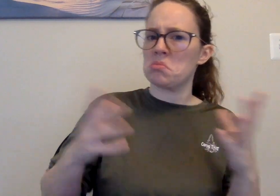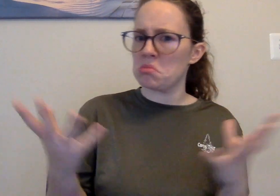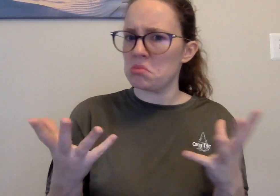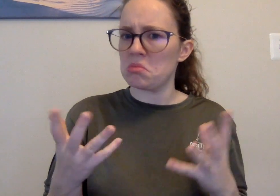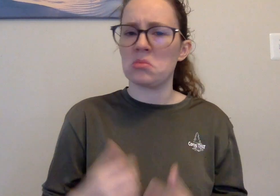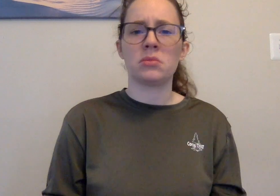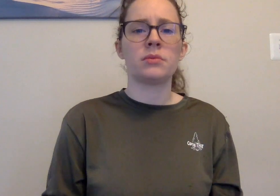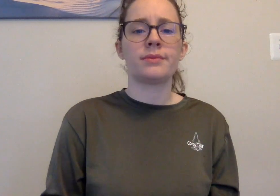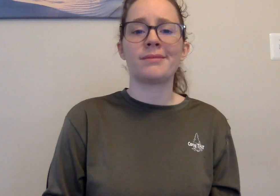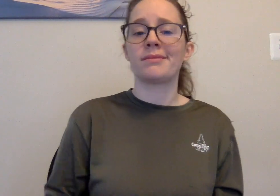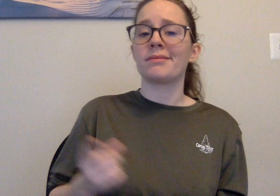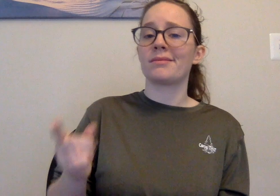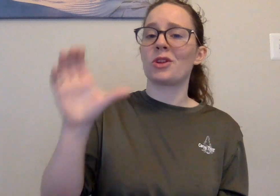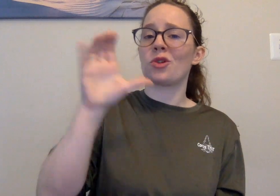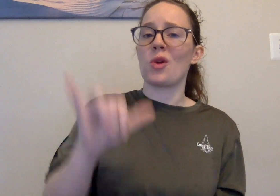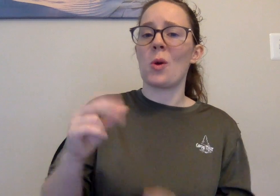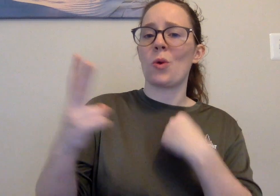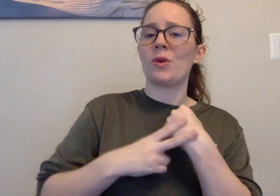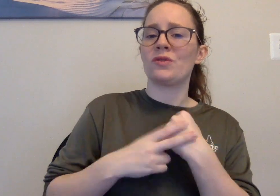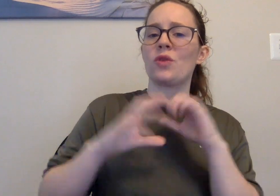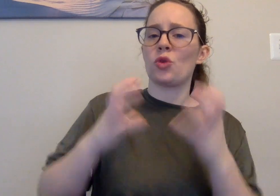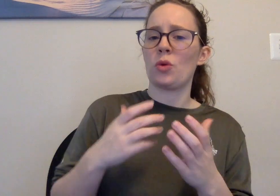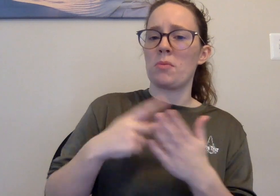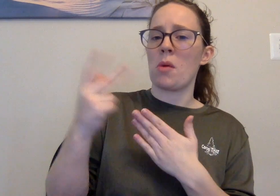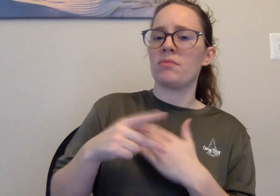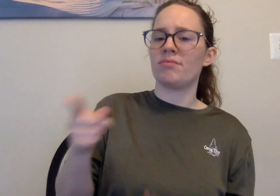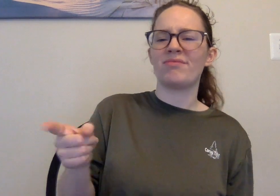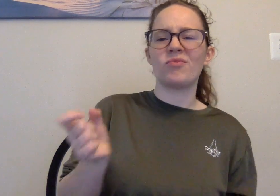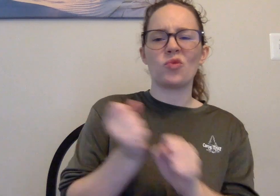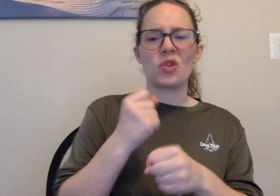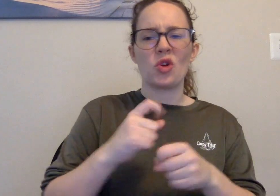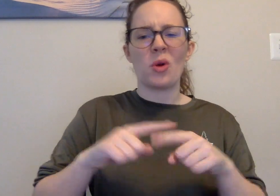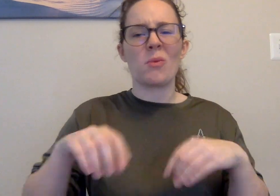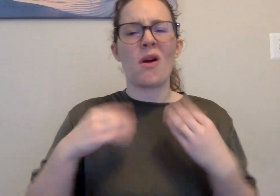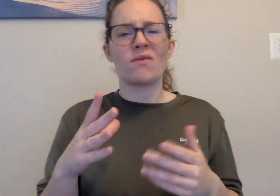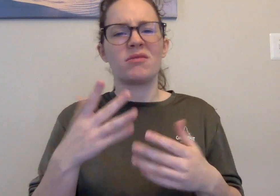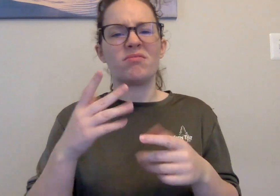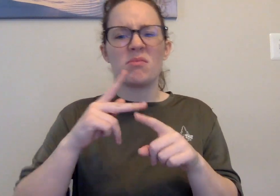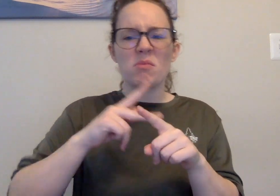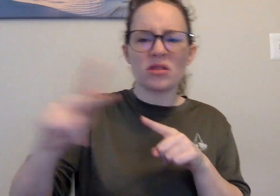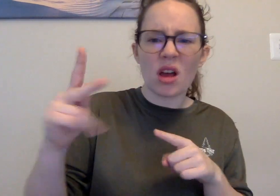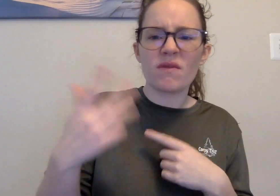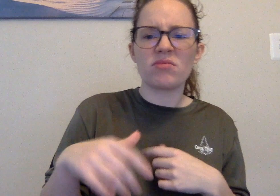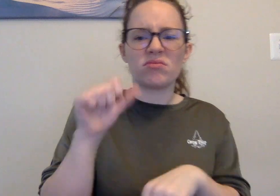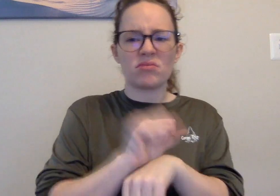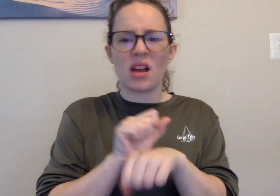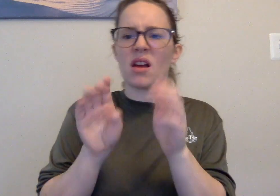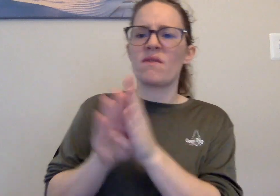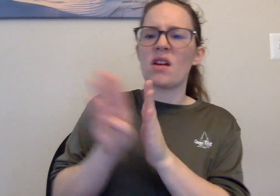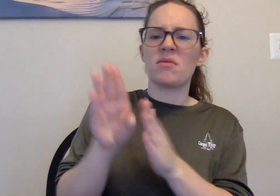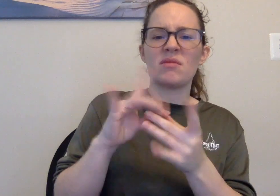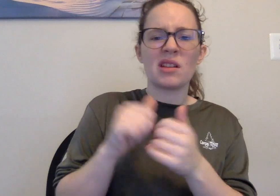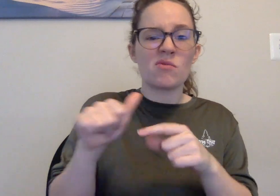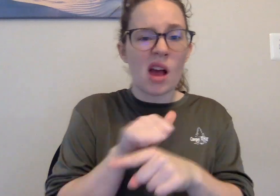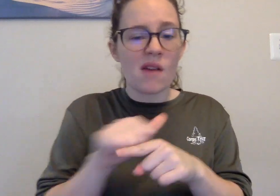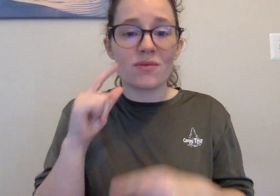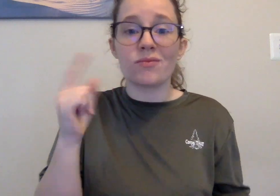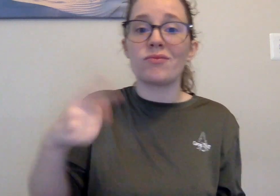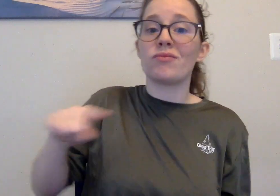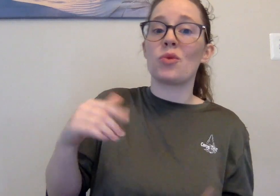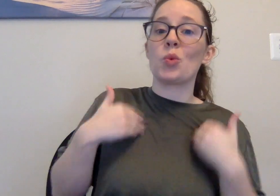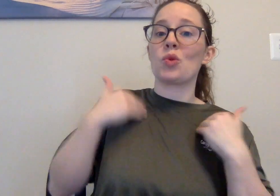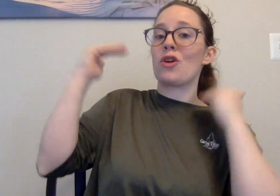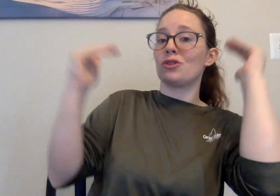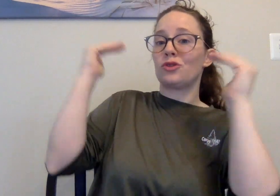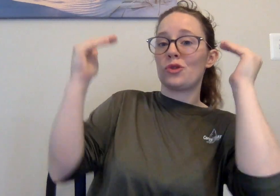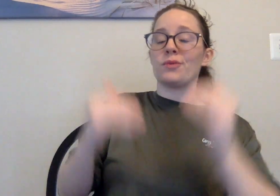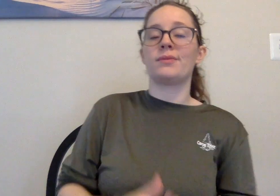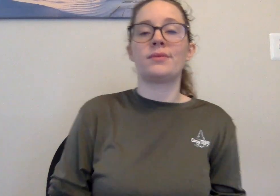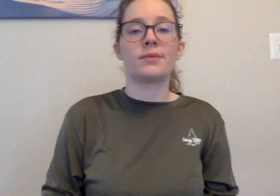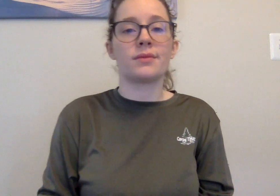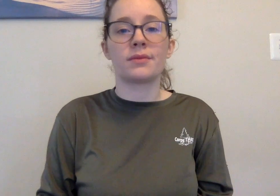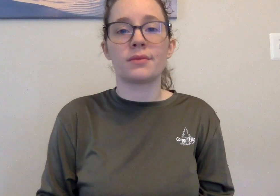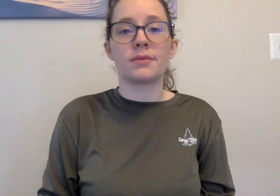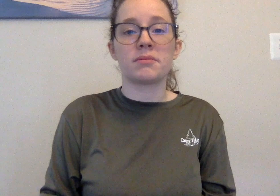For information about program background, CorpsTHAT program was created to offer professional development and training for young adults